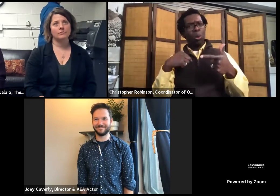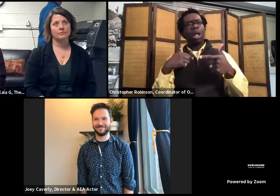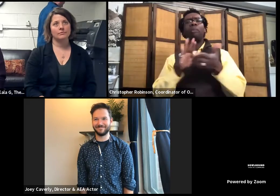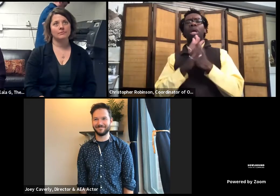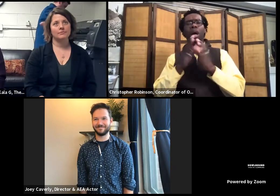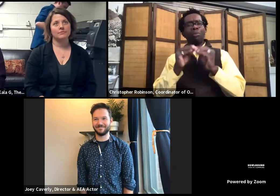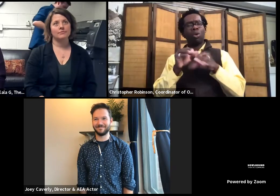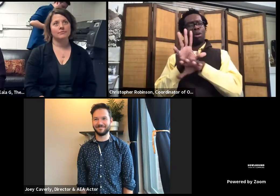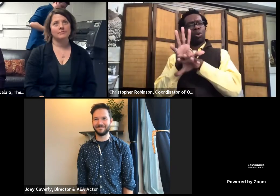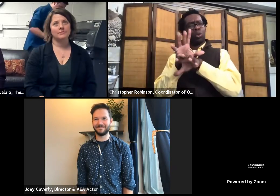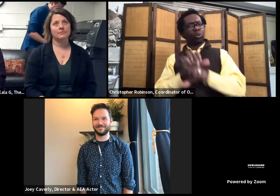when you're talking.